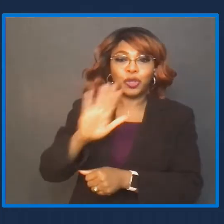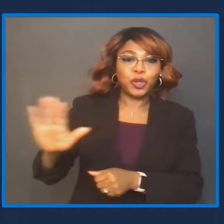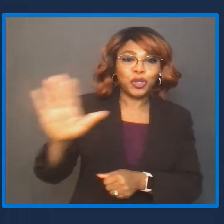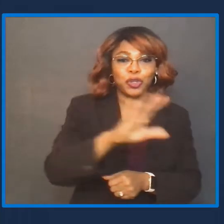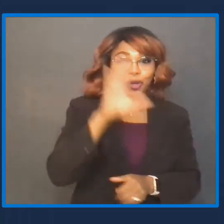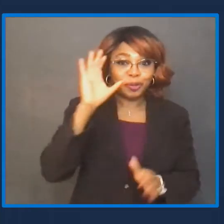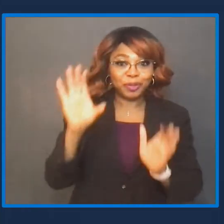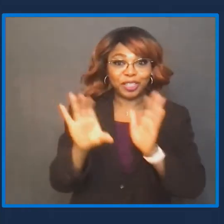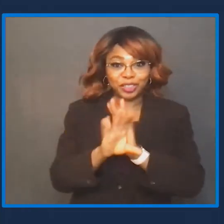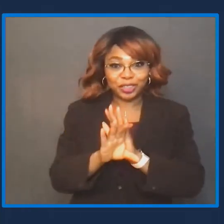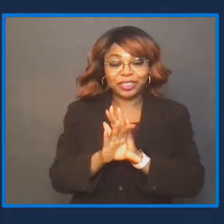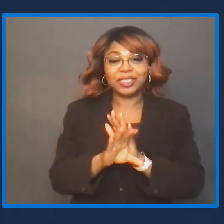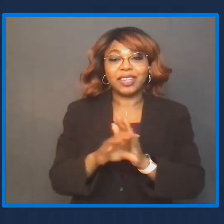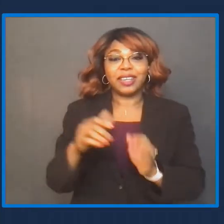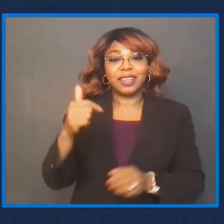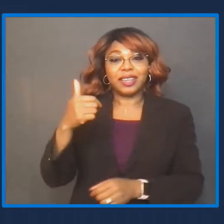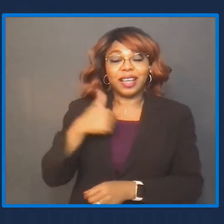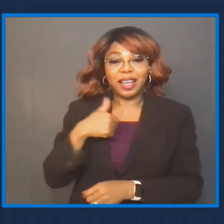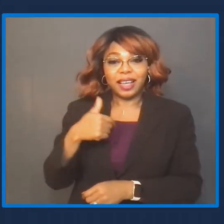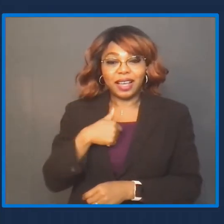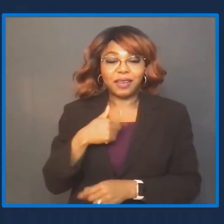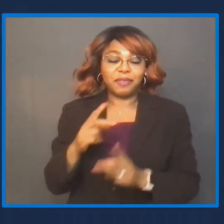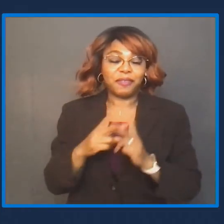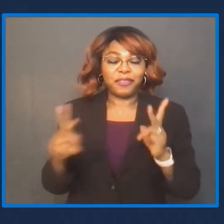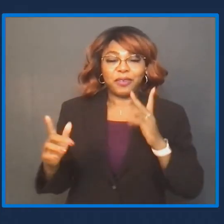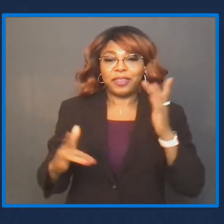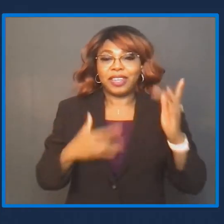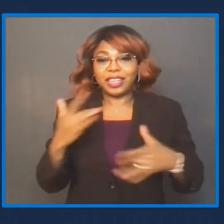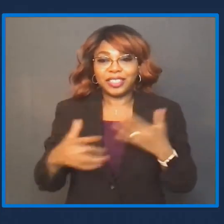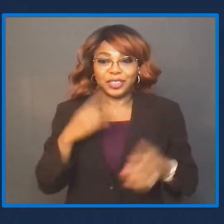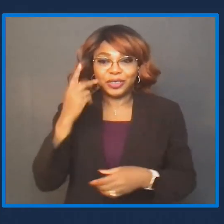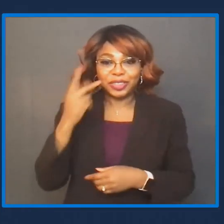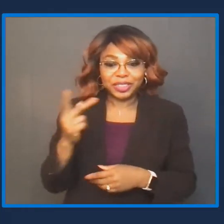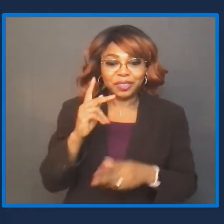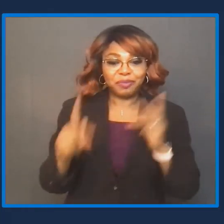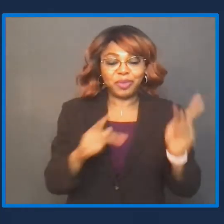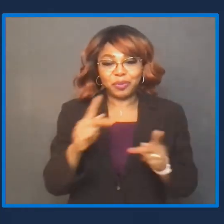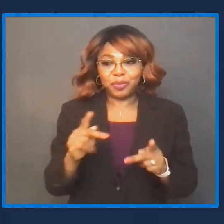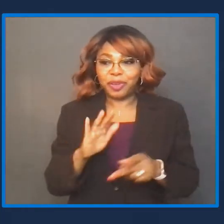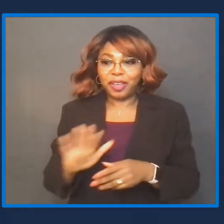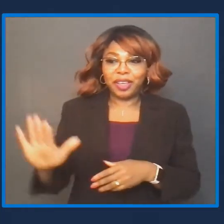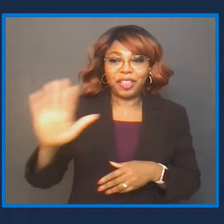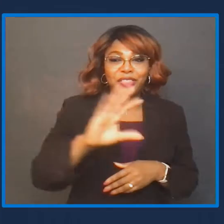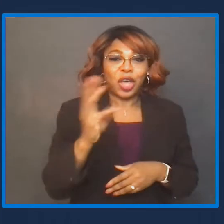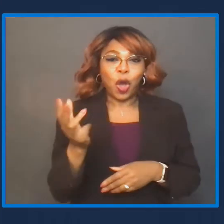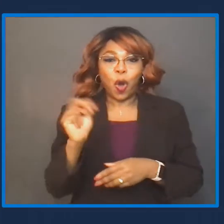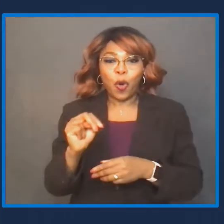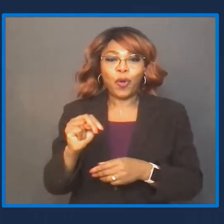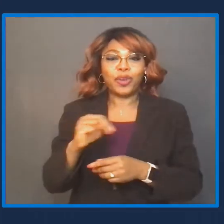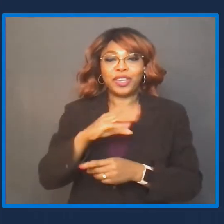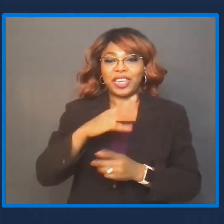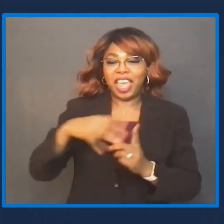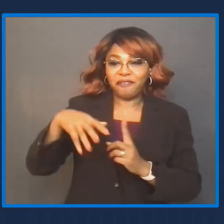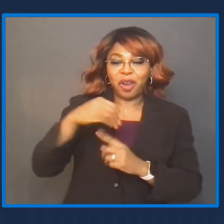I am very excited to see people in their own environments participating Ability Summit.